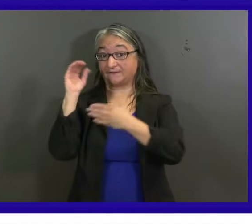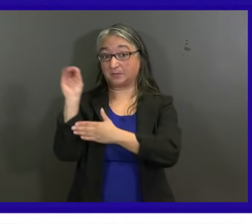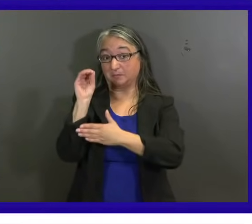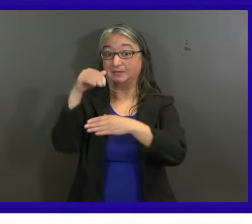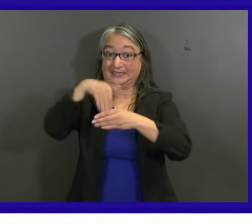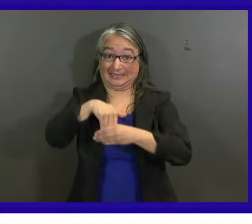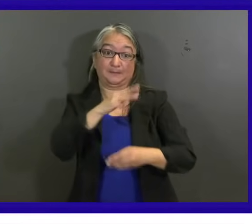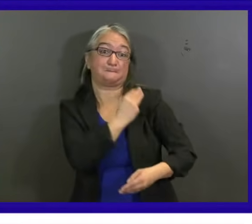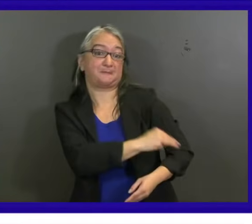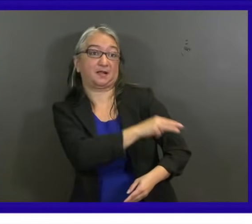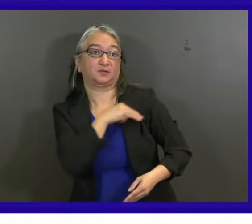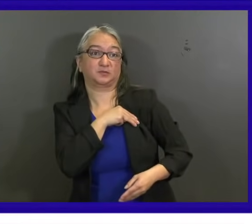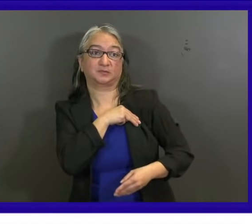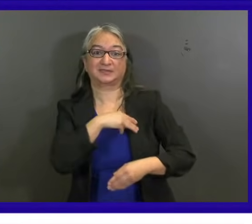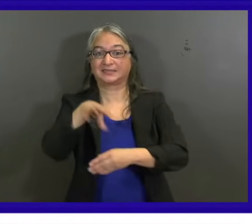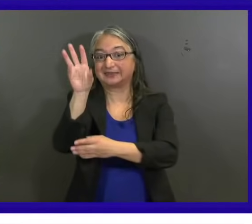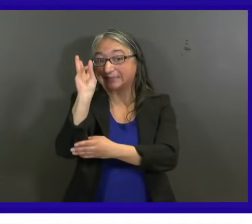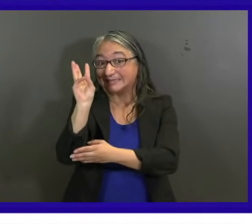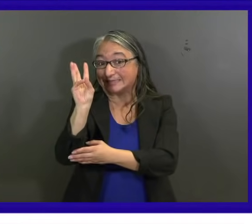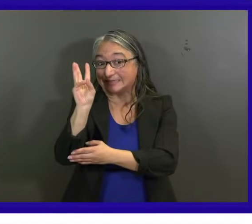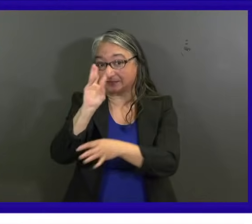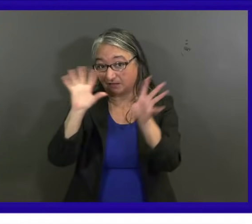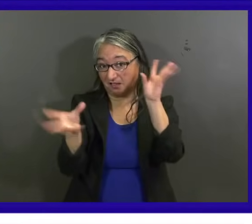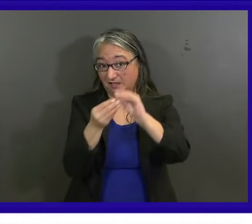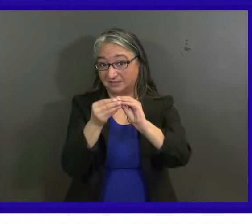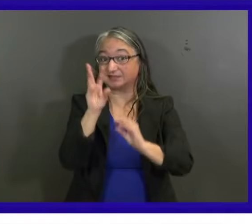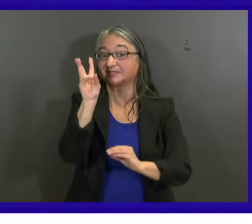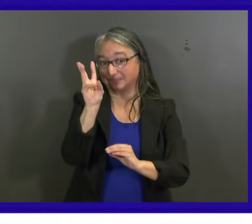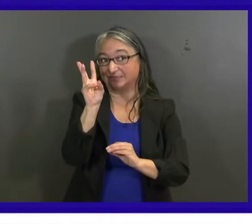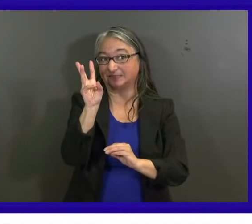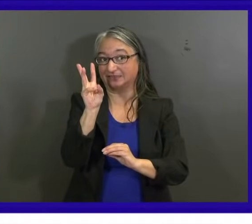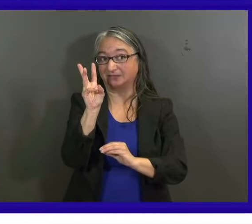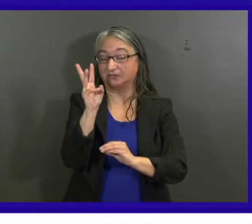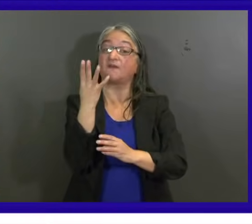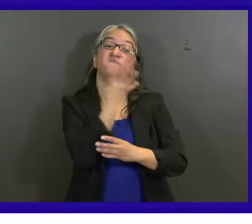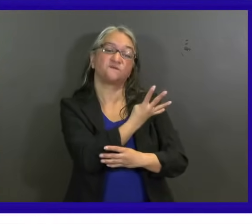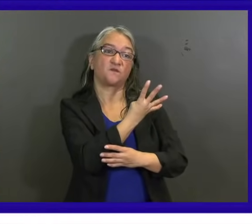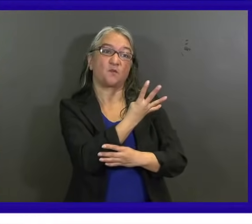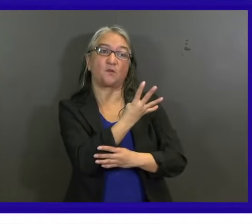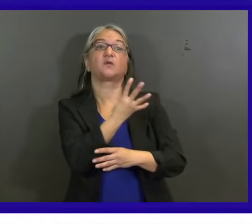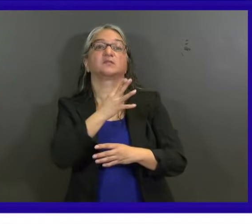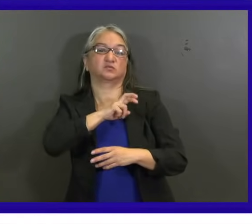and four close contacts of a known case at this point uh two of those cases were fully